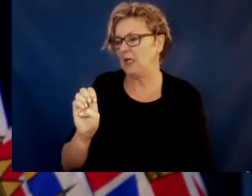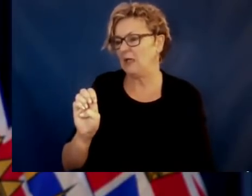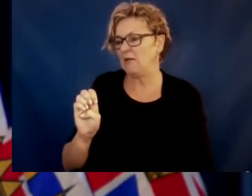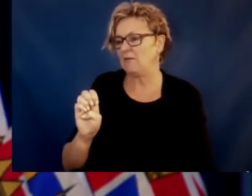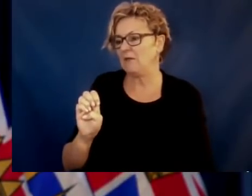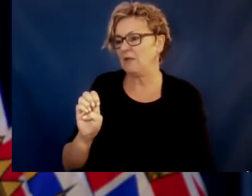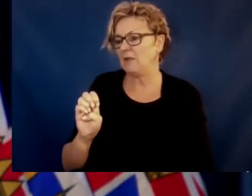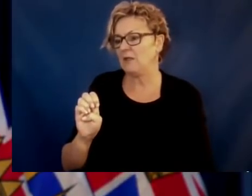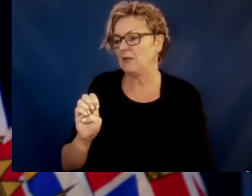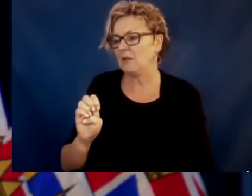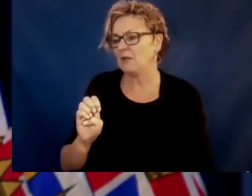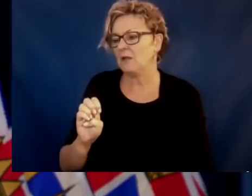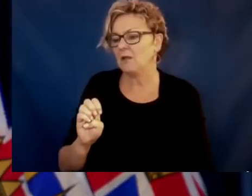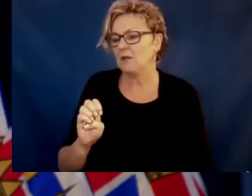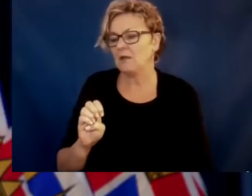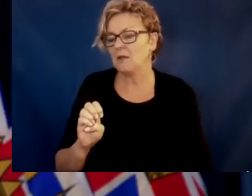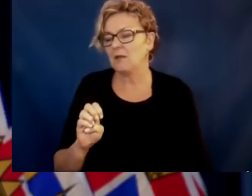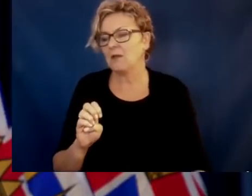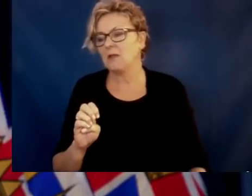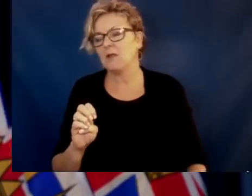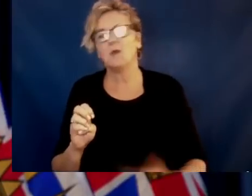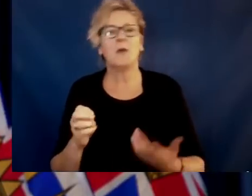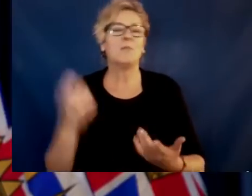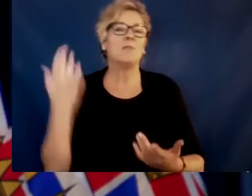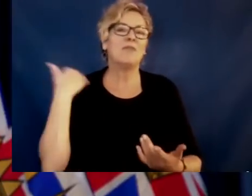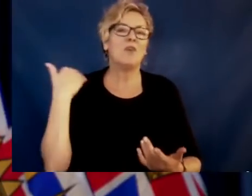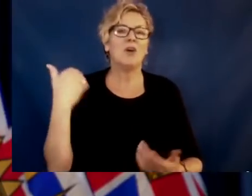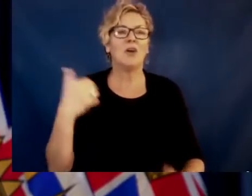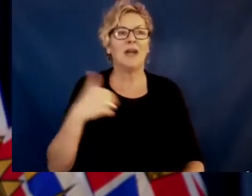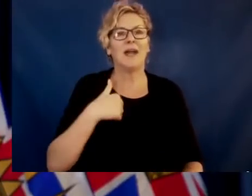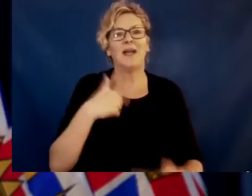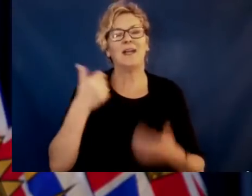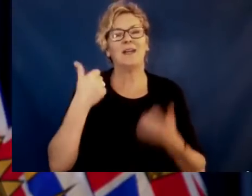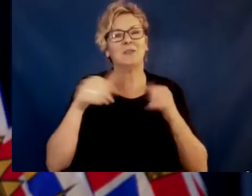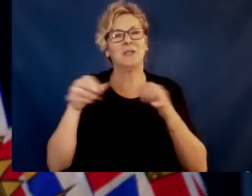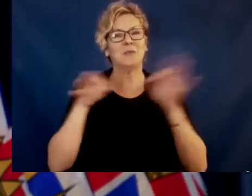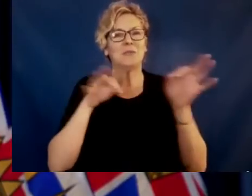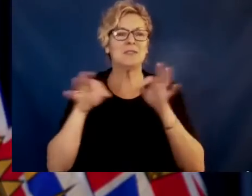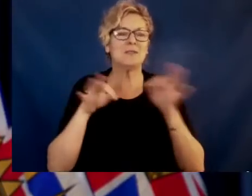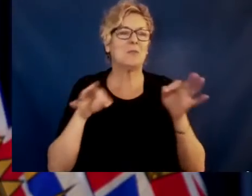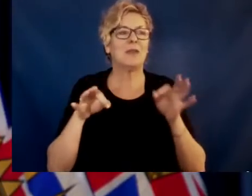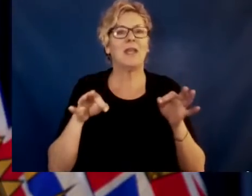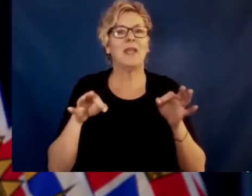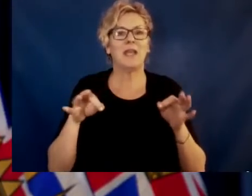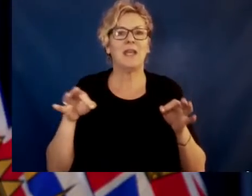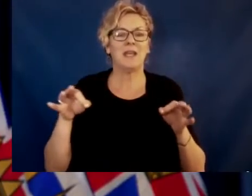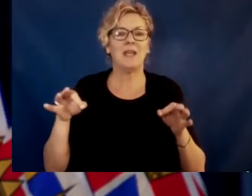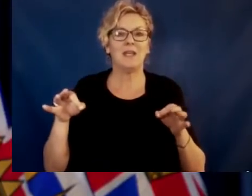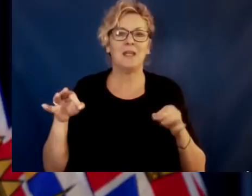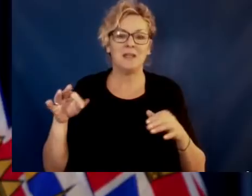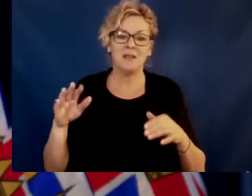determine that we're in a second wave of the pandemic here? I've called it a mogul I